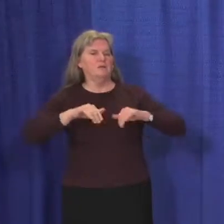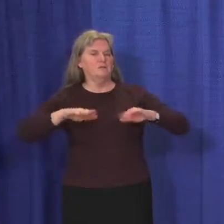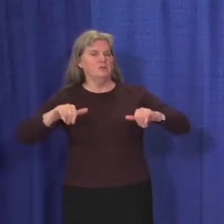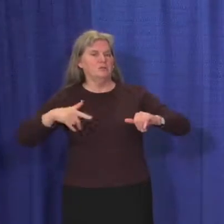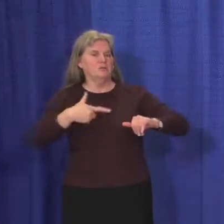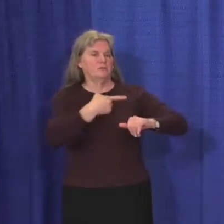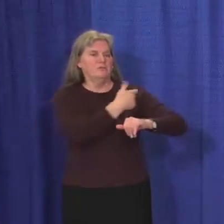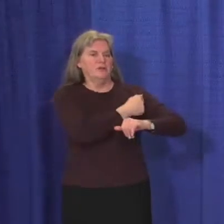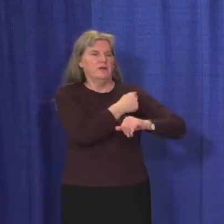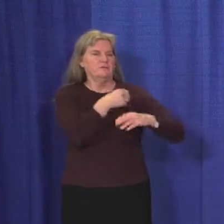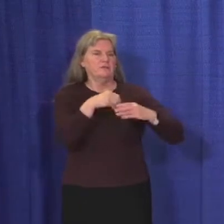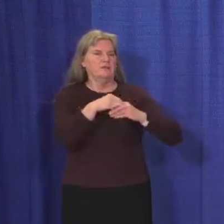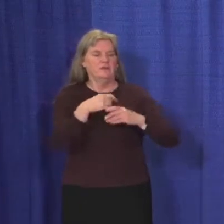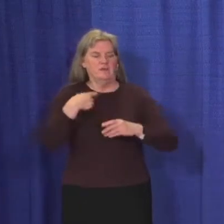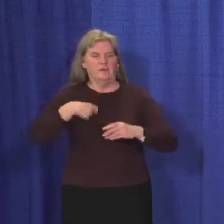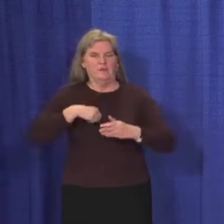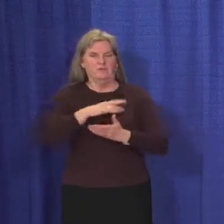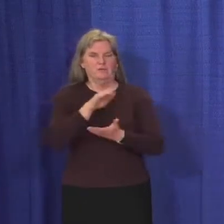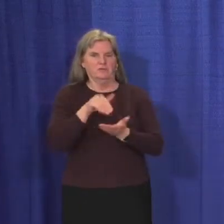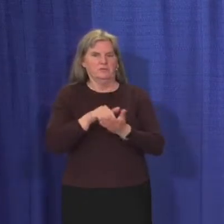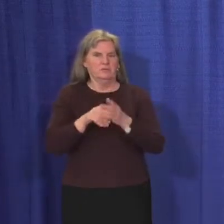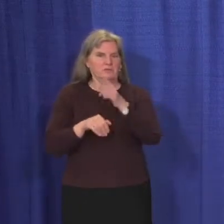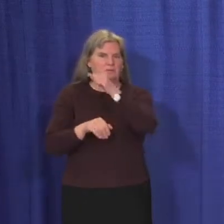convention Centre.